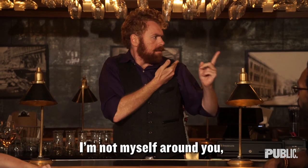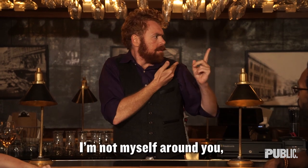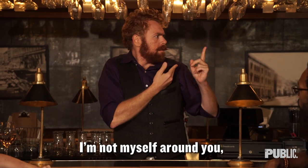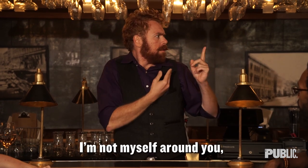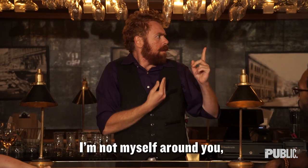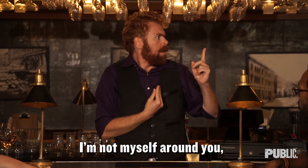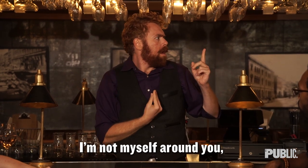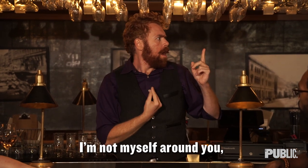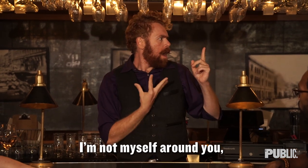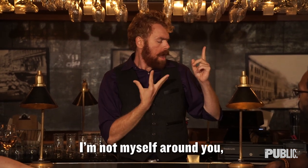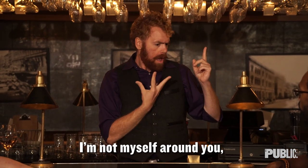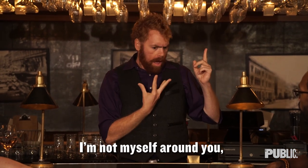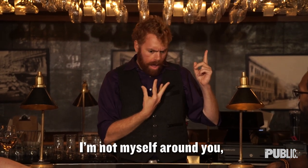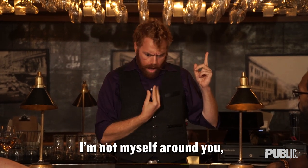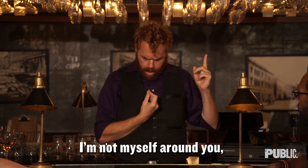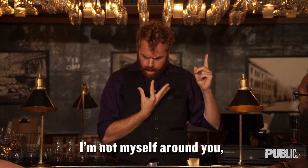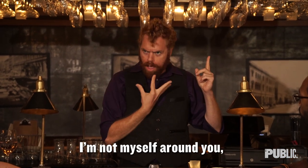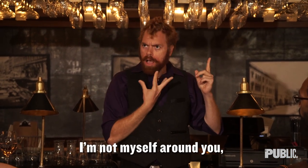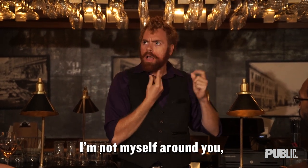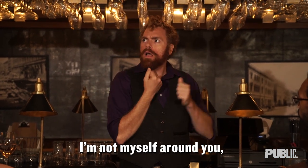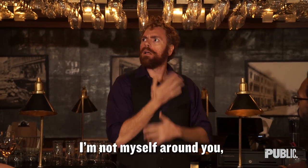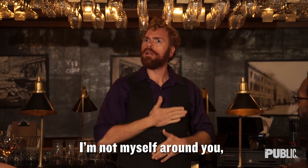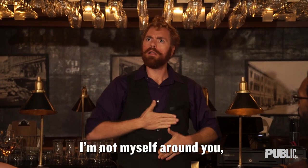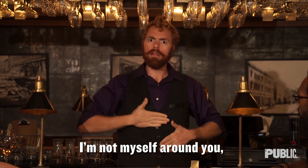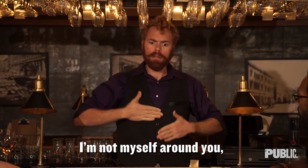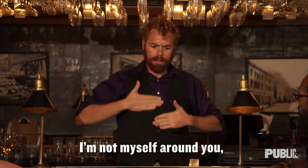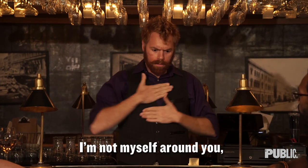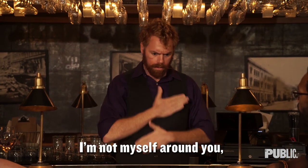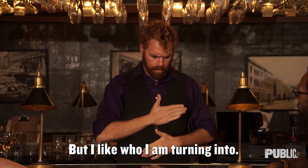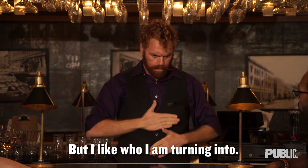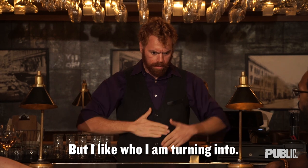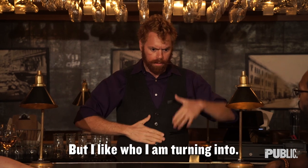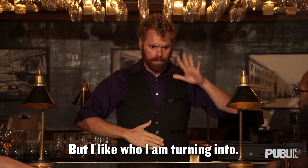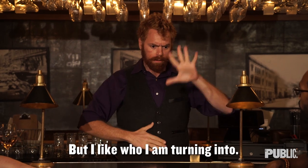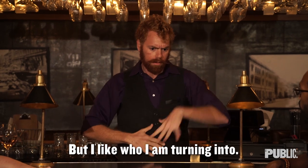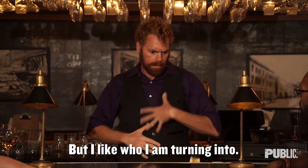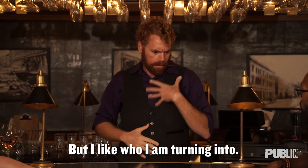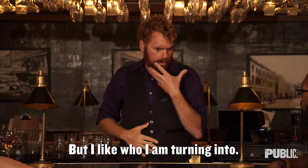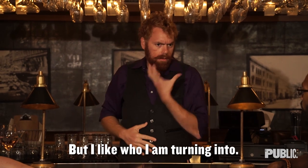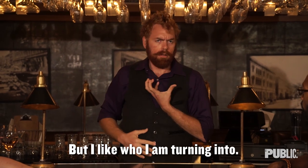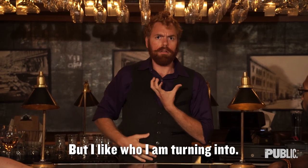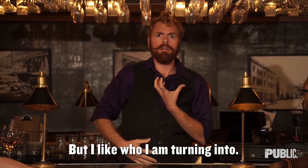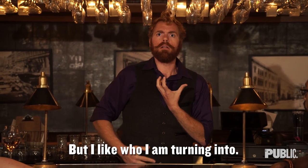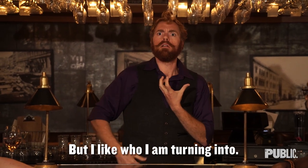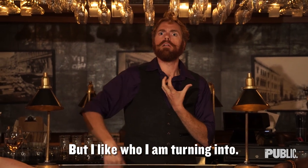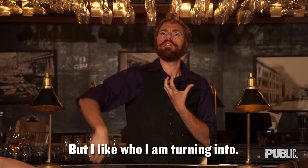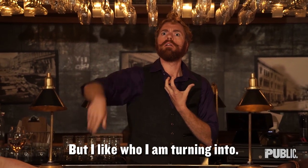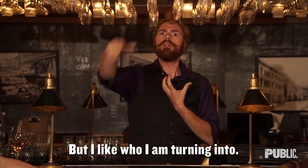I'm not myself around you, but I like who I am turning into.